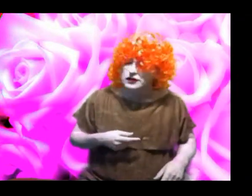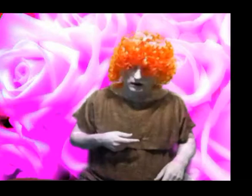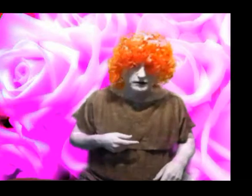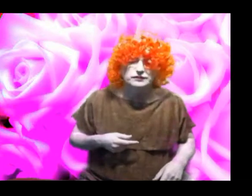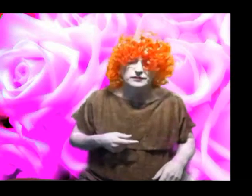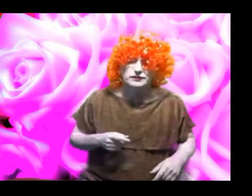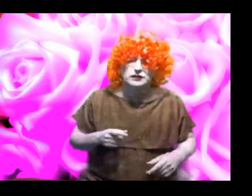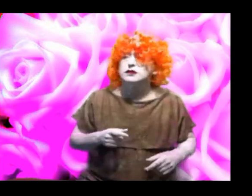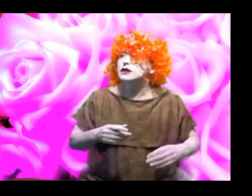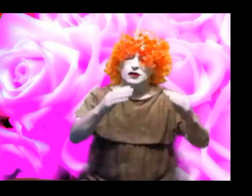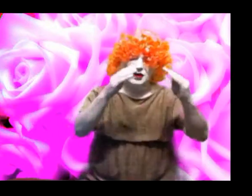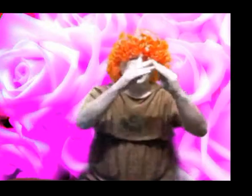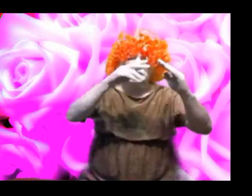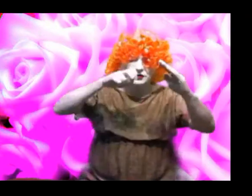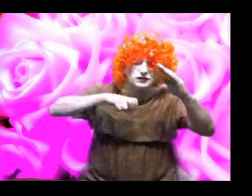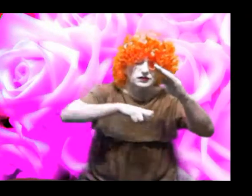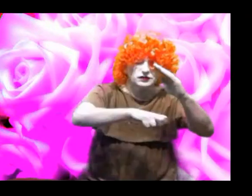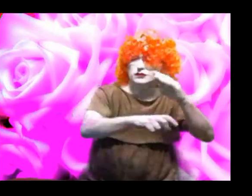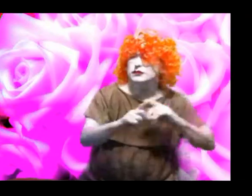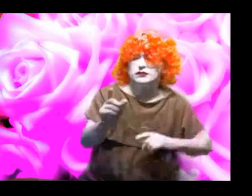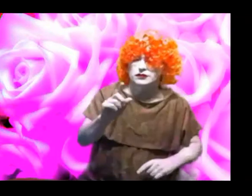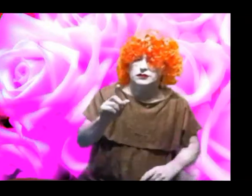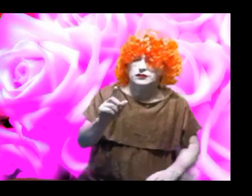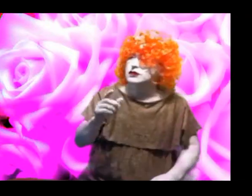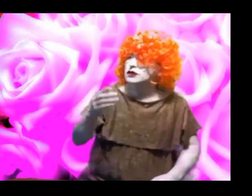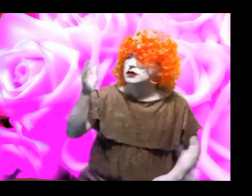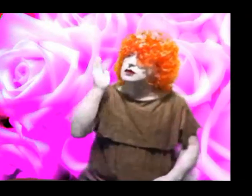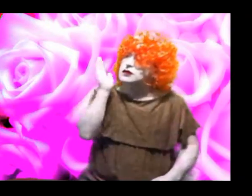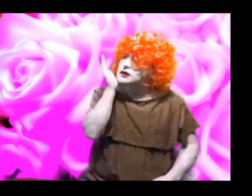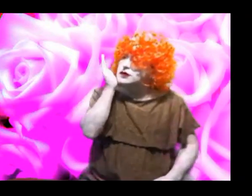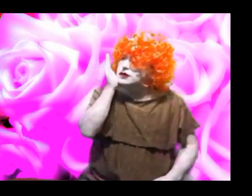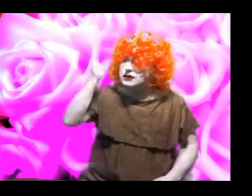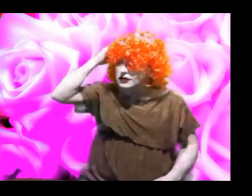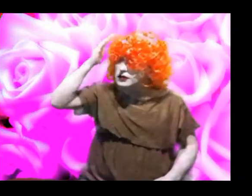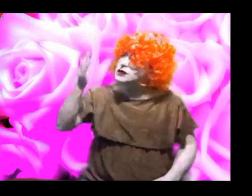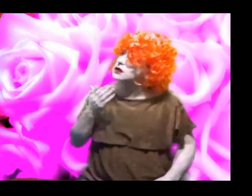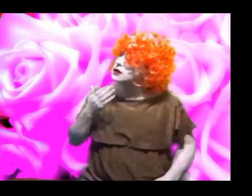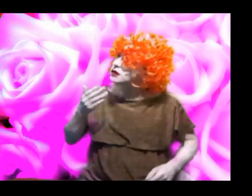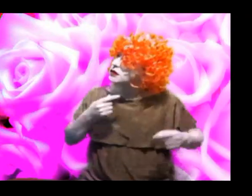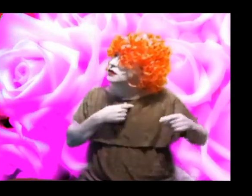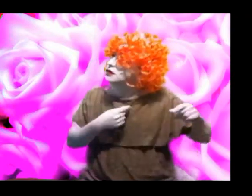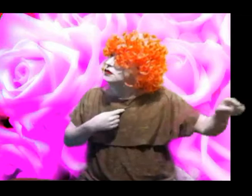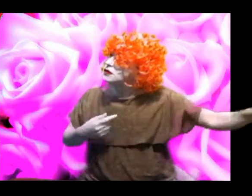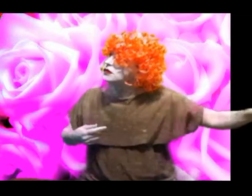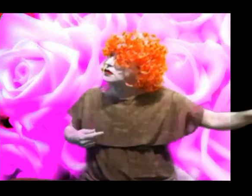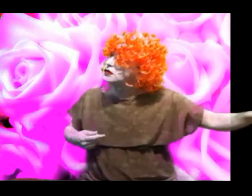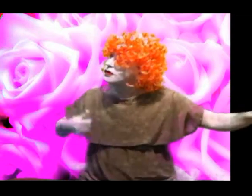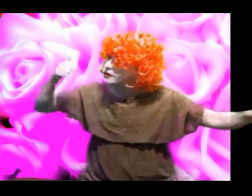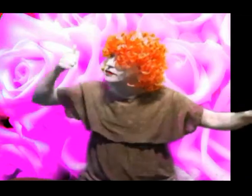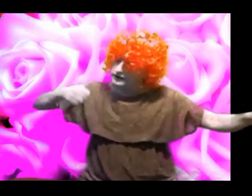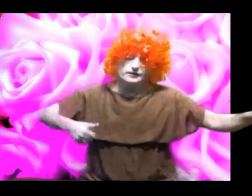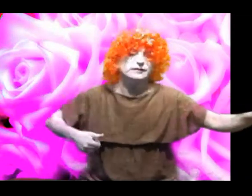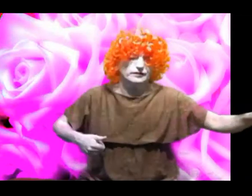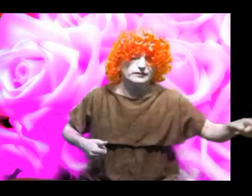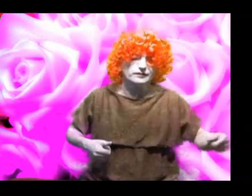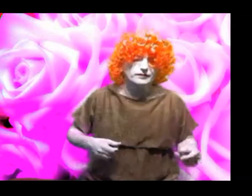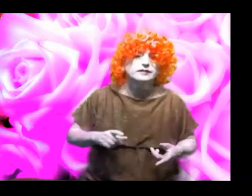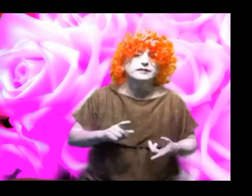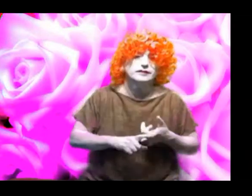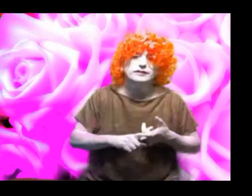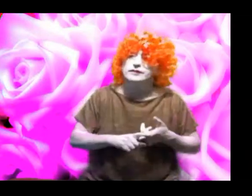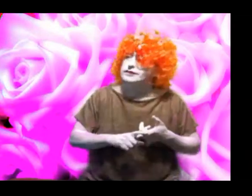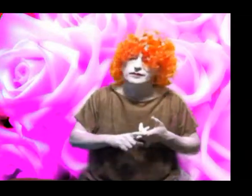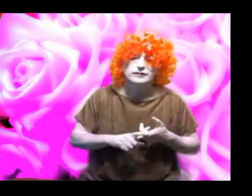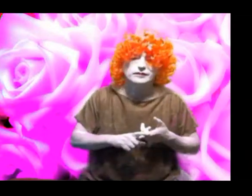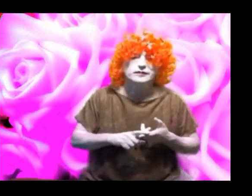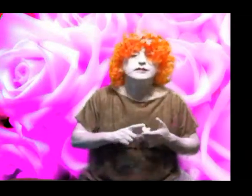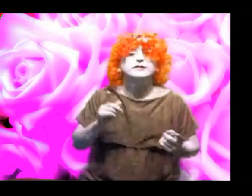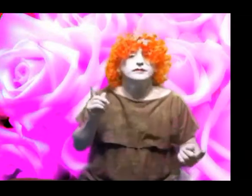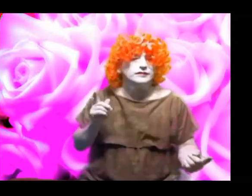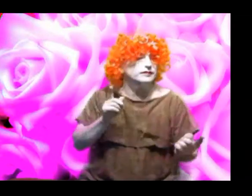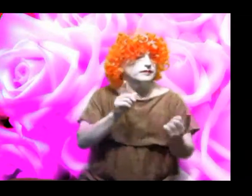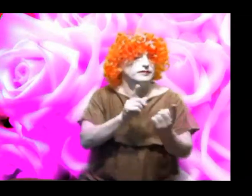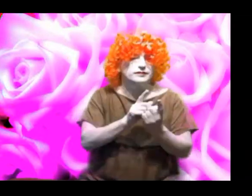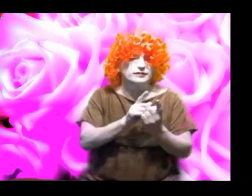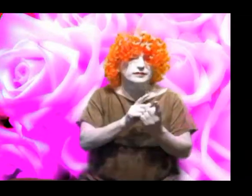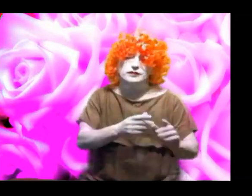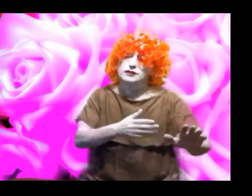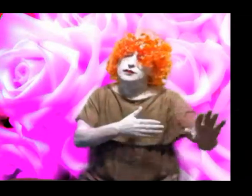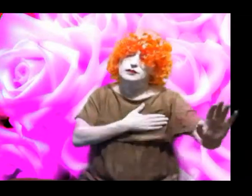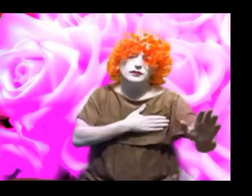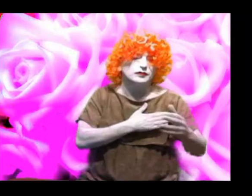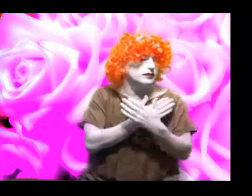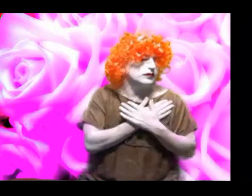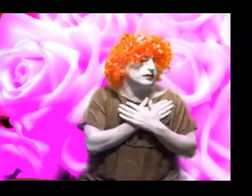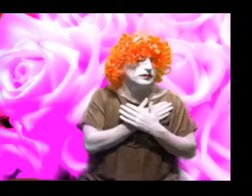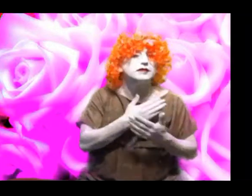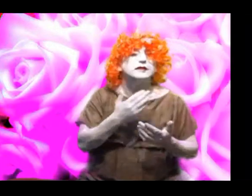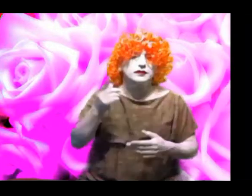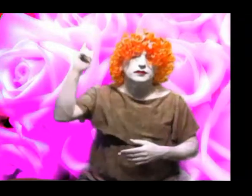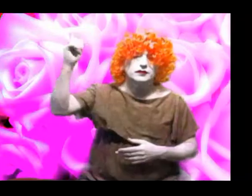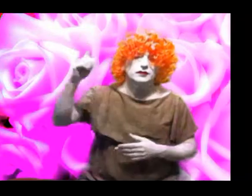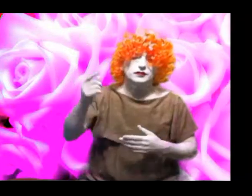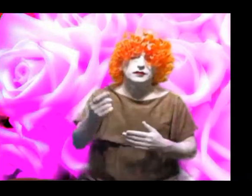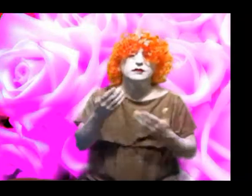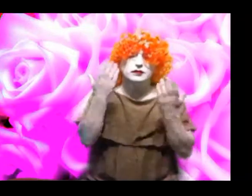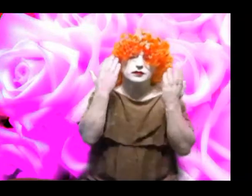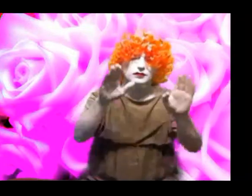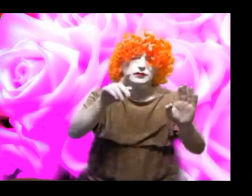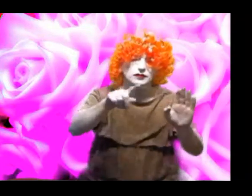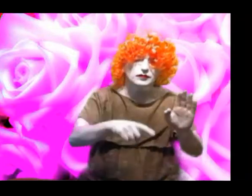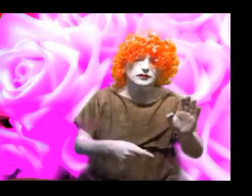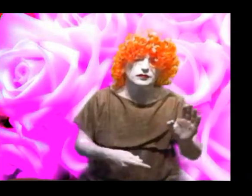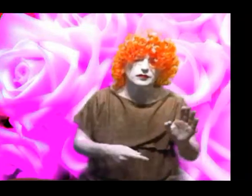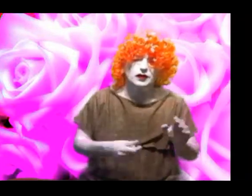until you meet your true love and God reveals to you both, the lollipop and ice cream of love